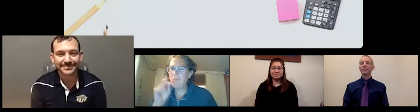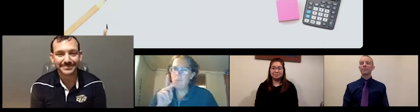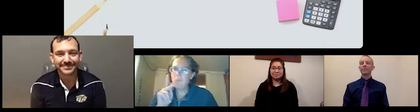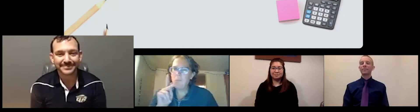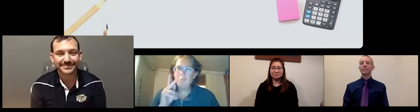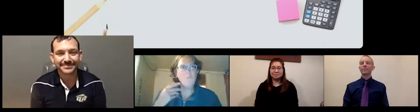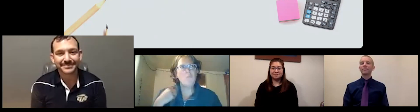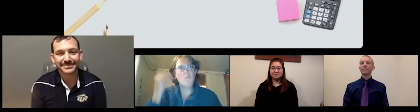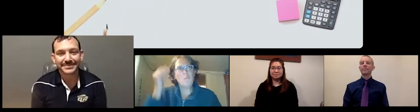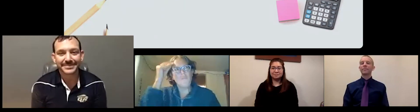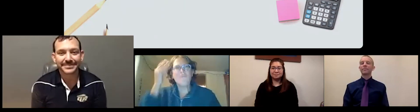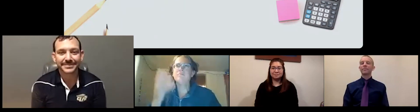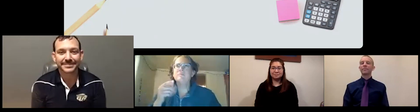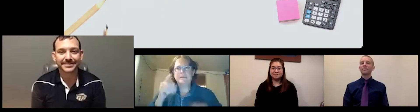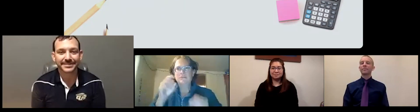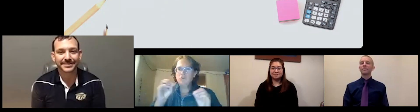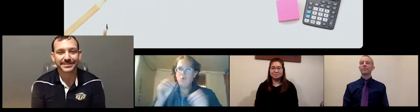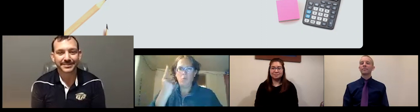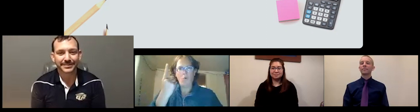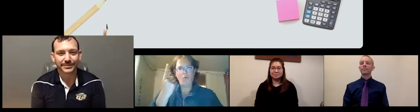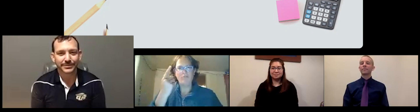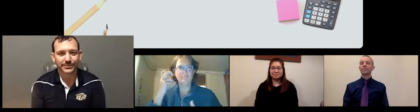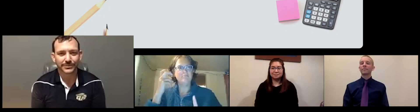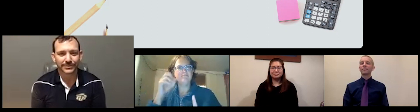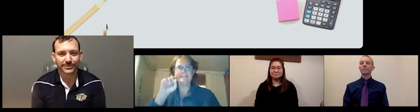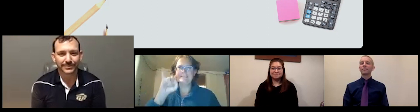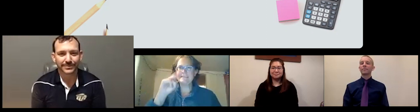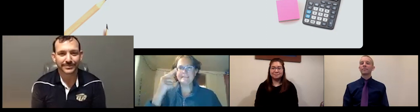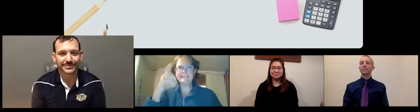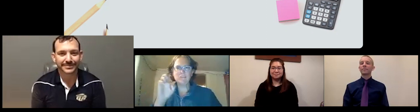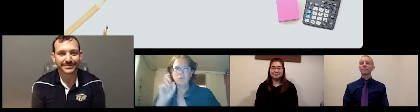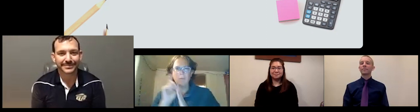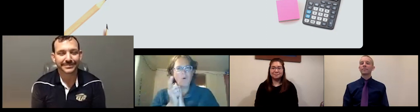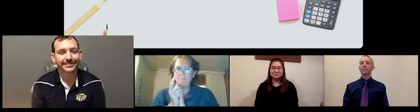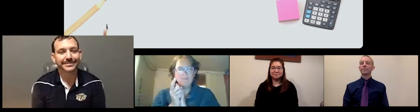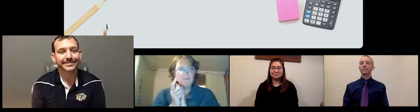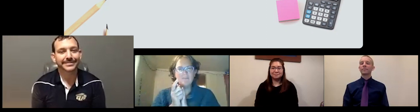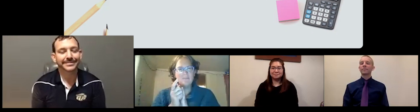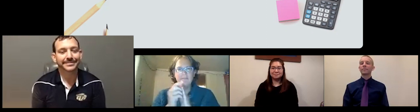Ok, I’ve been thinking. There’s no one single moment.